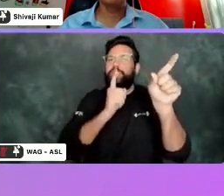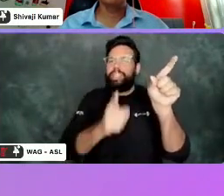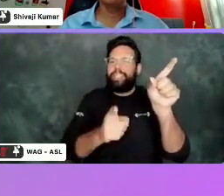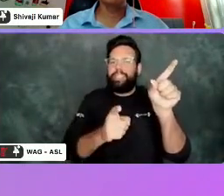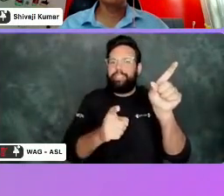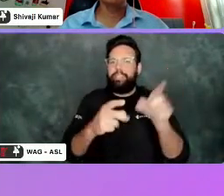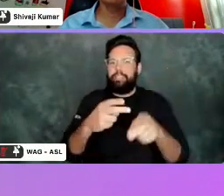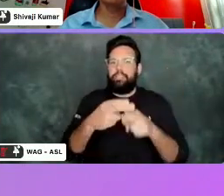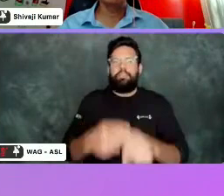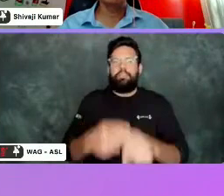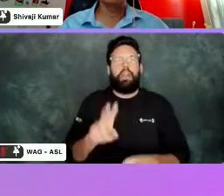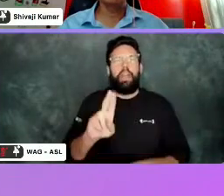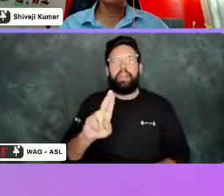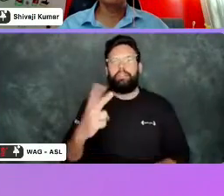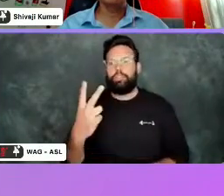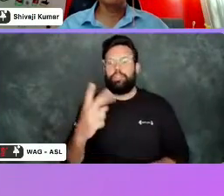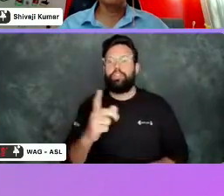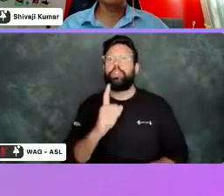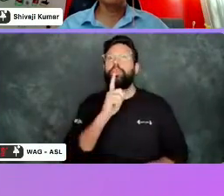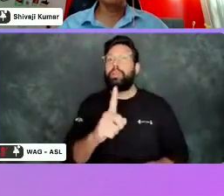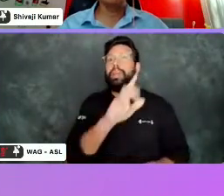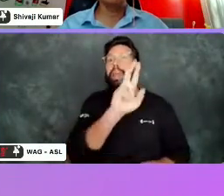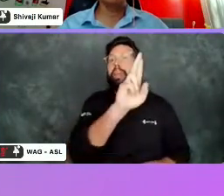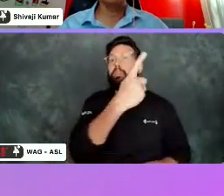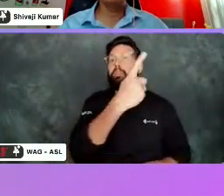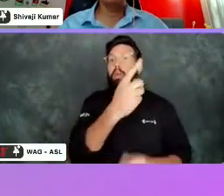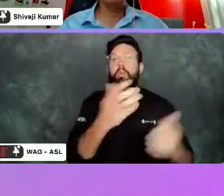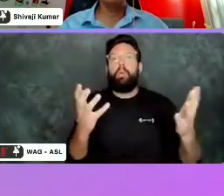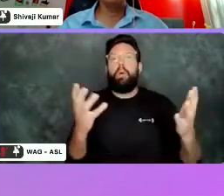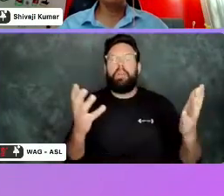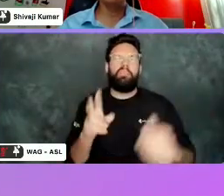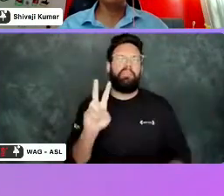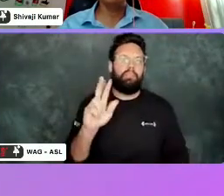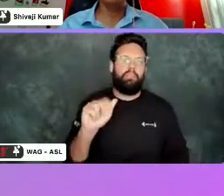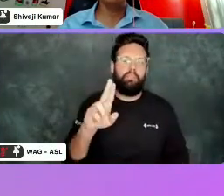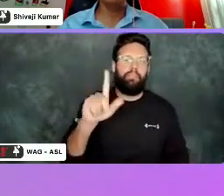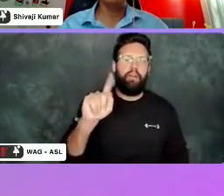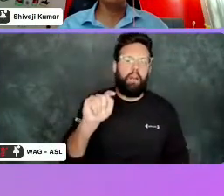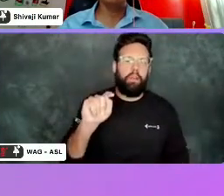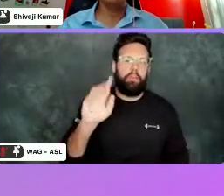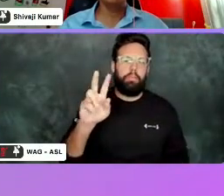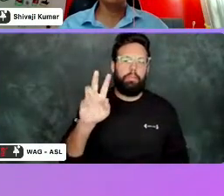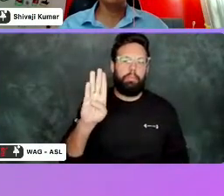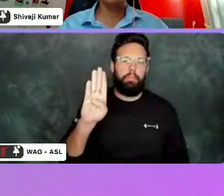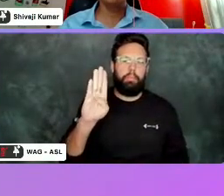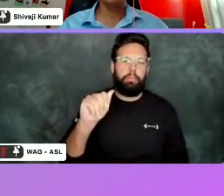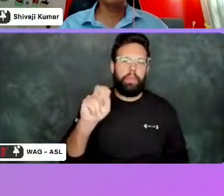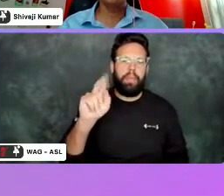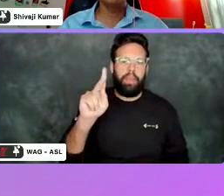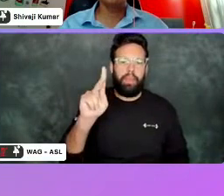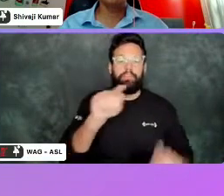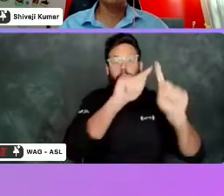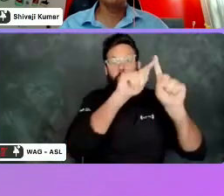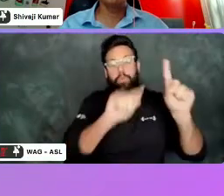and that's the Vaultwise Bank name. So I'm gonna update Your Money, Our Mission to an H2. And as a recap,